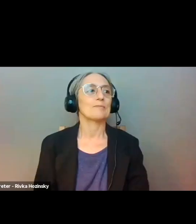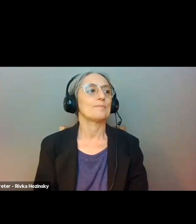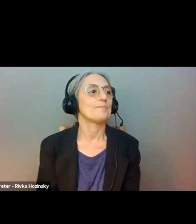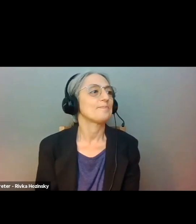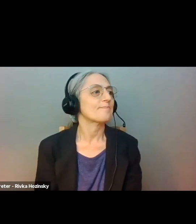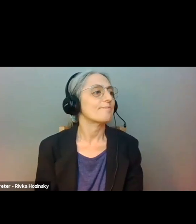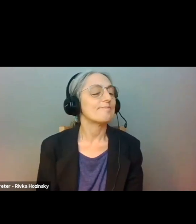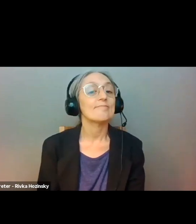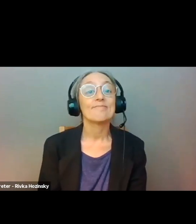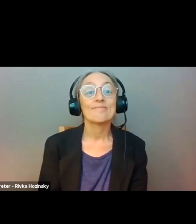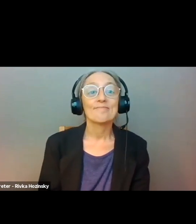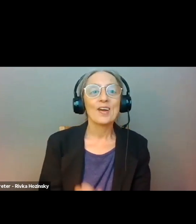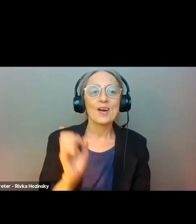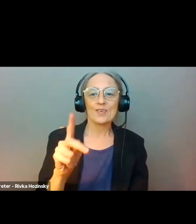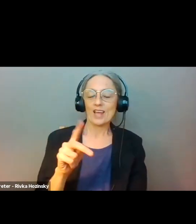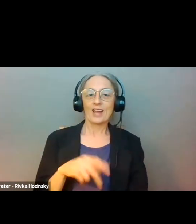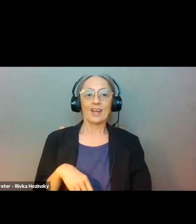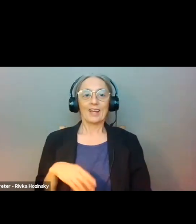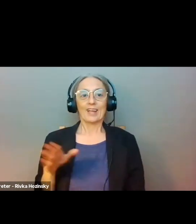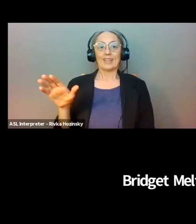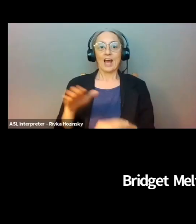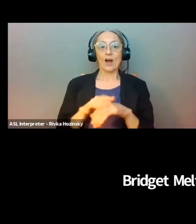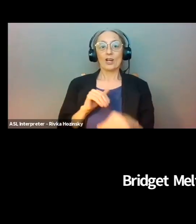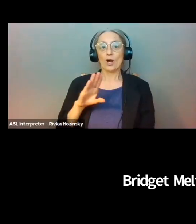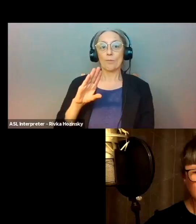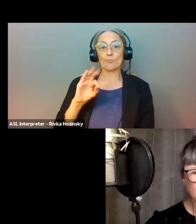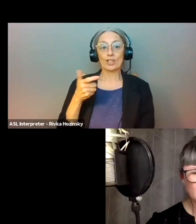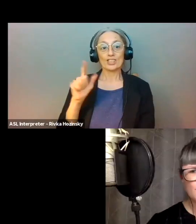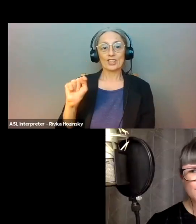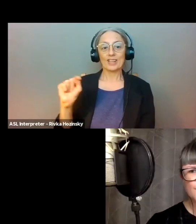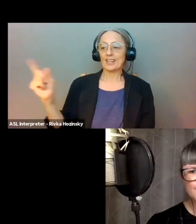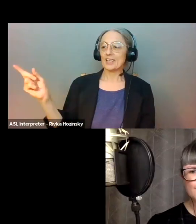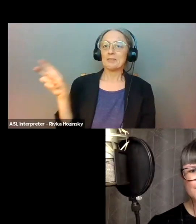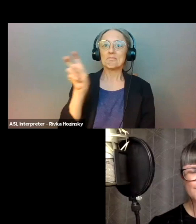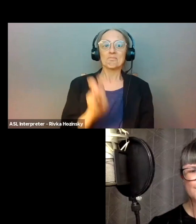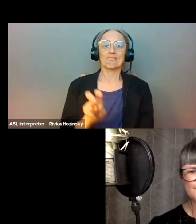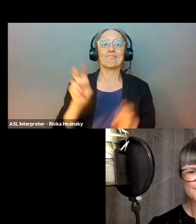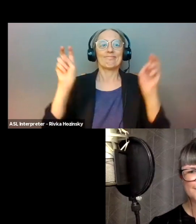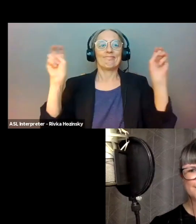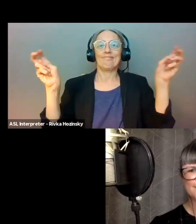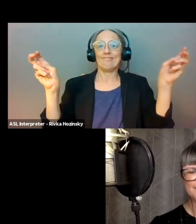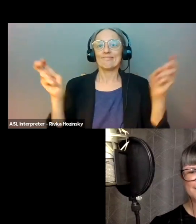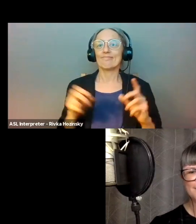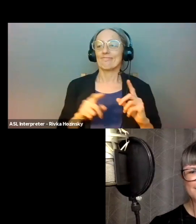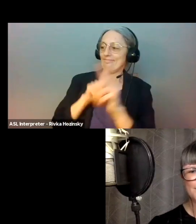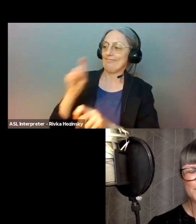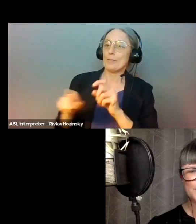Alright. I will call Bridget to the stage to begin answering some questions about her video. One moment.